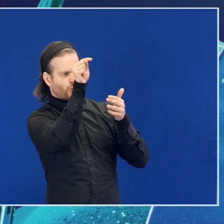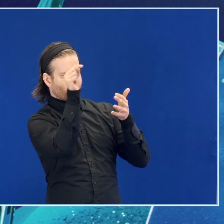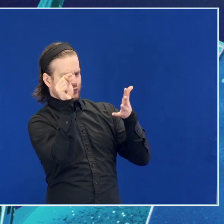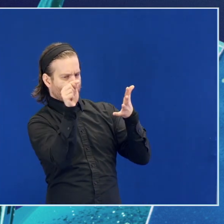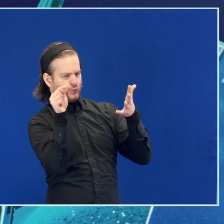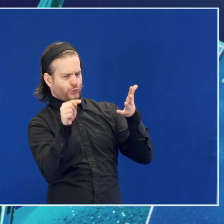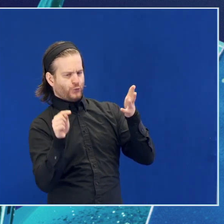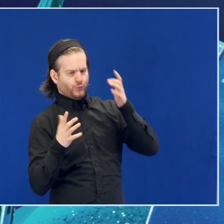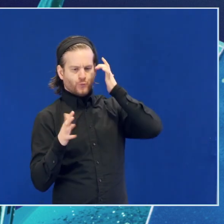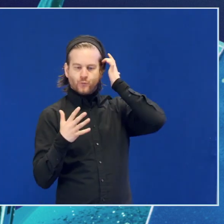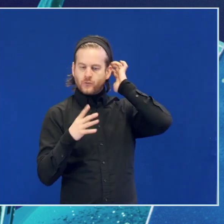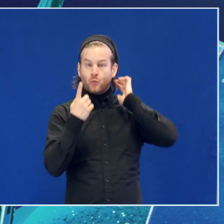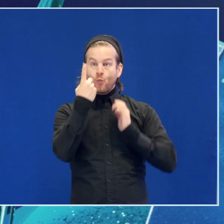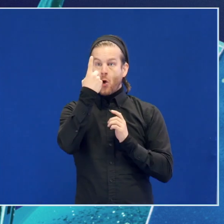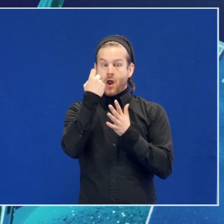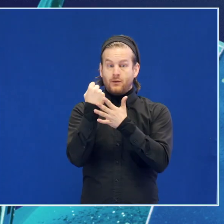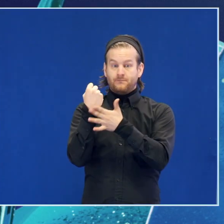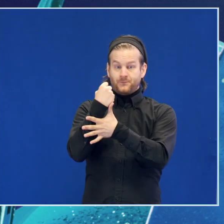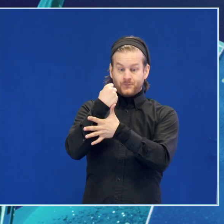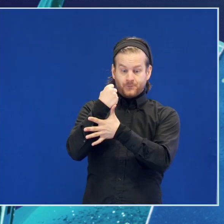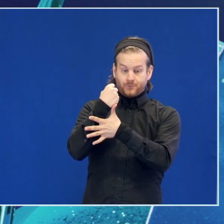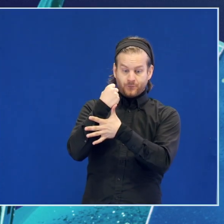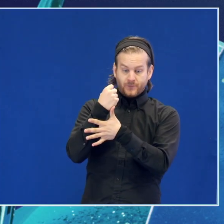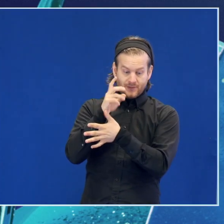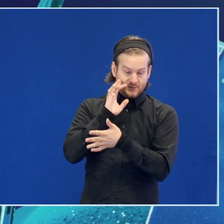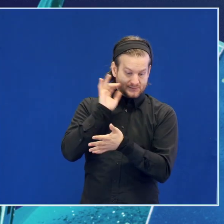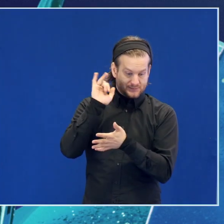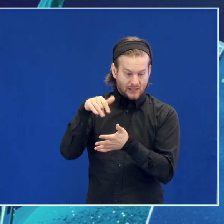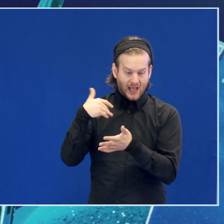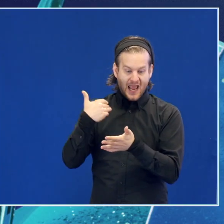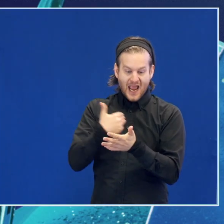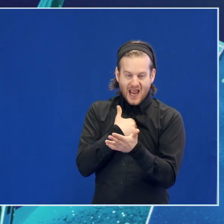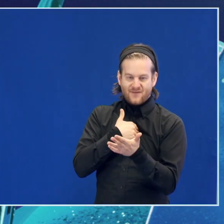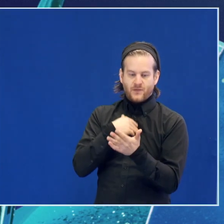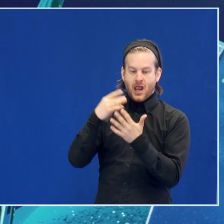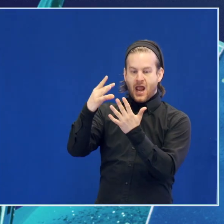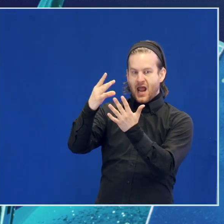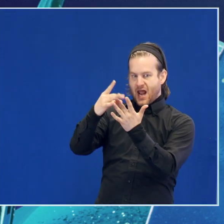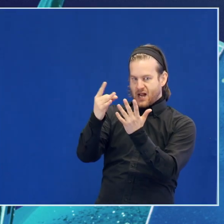that we recommend to our clients. That you need to have options for those who are hypersensitive